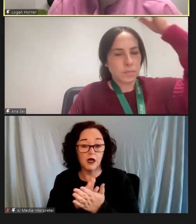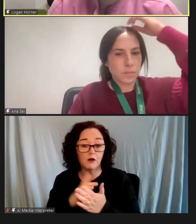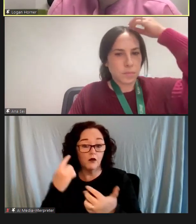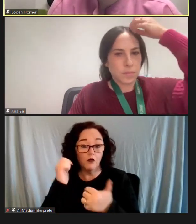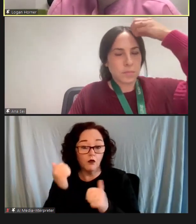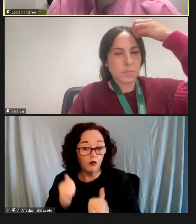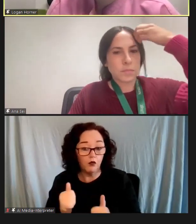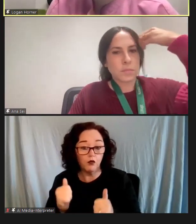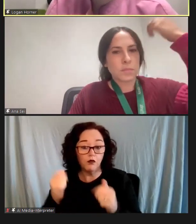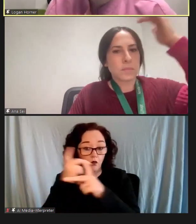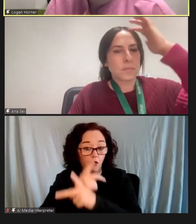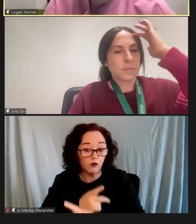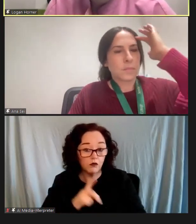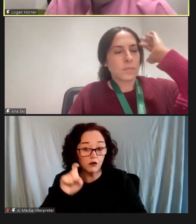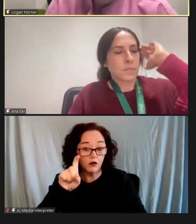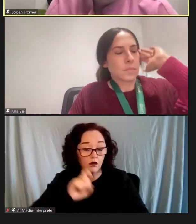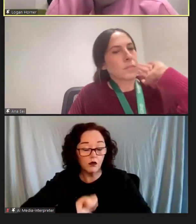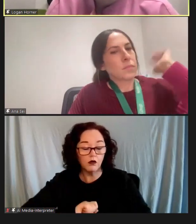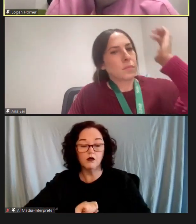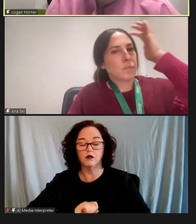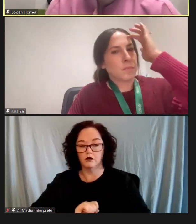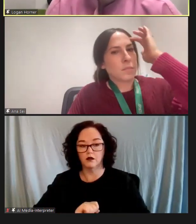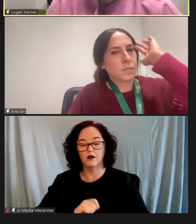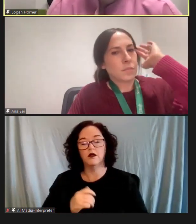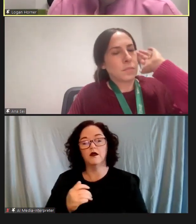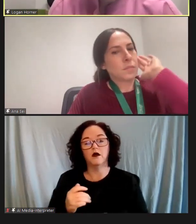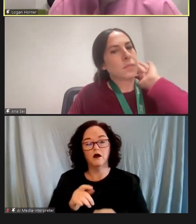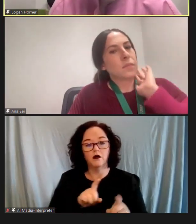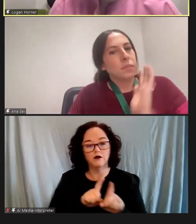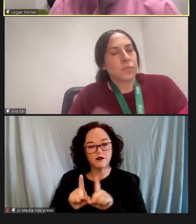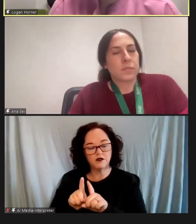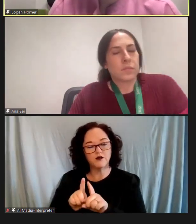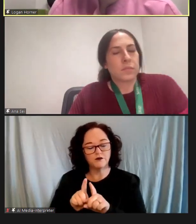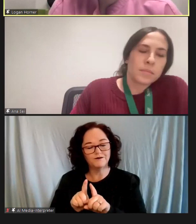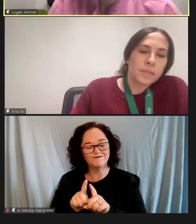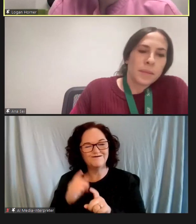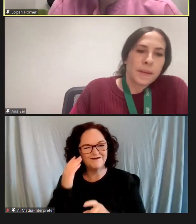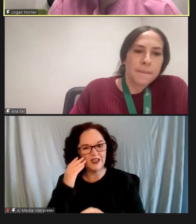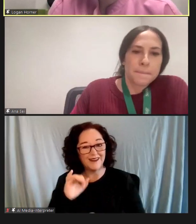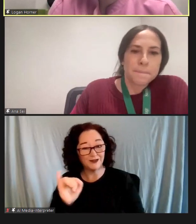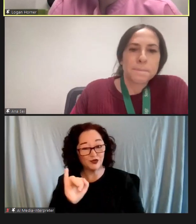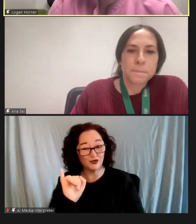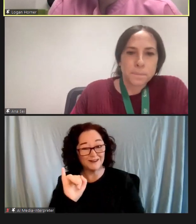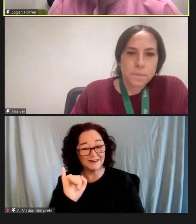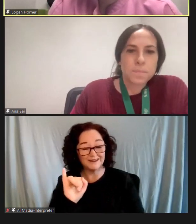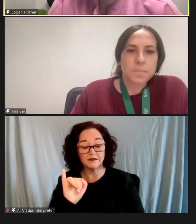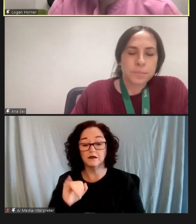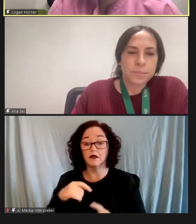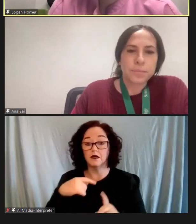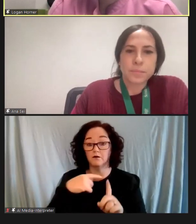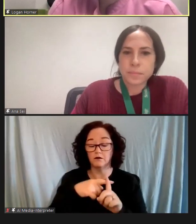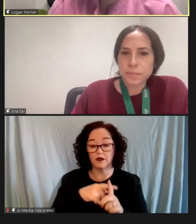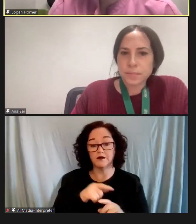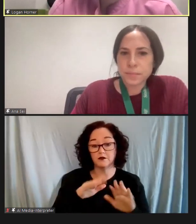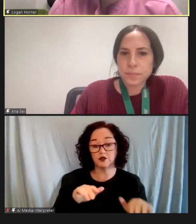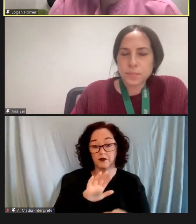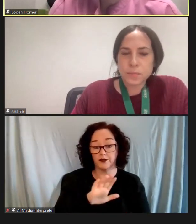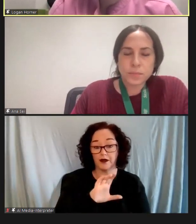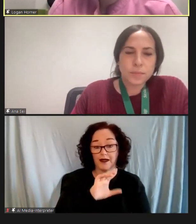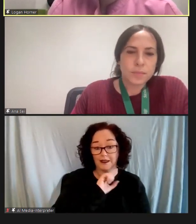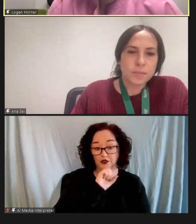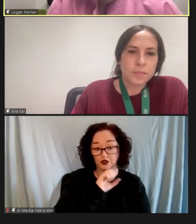child's insurance and their age it has